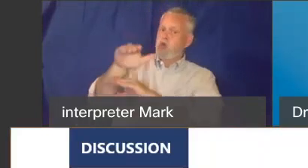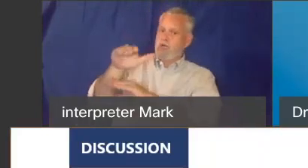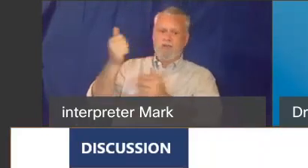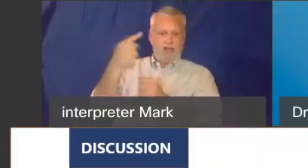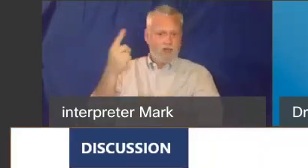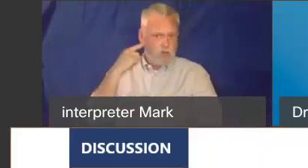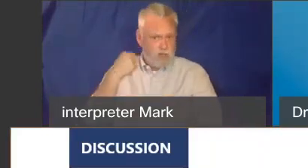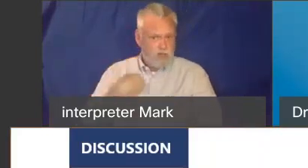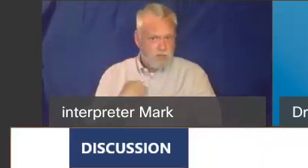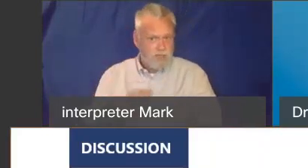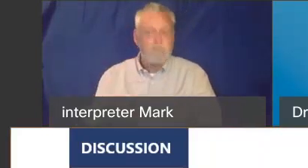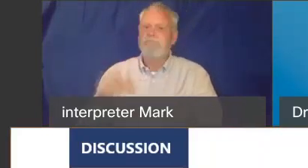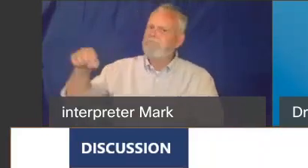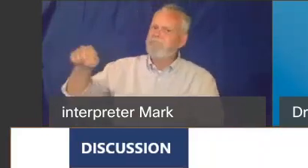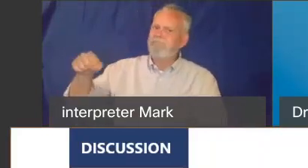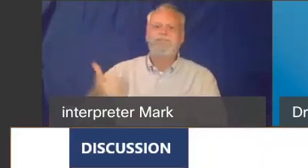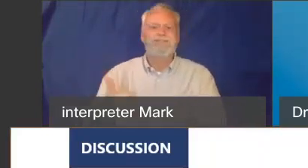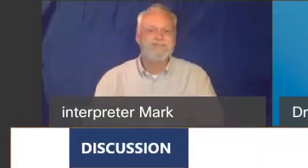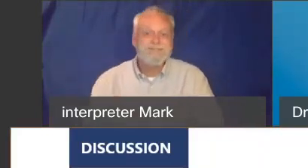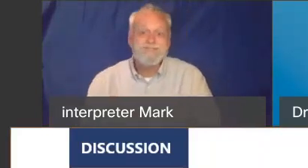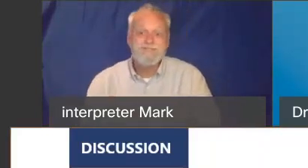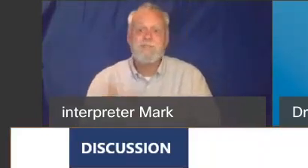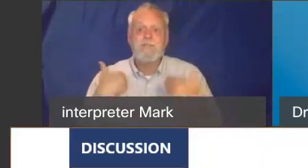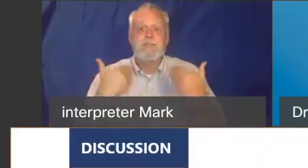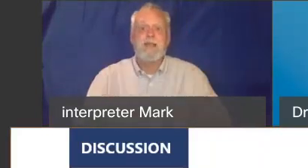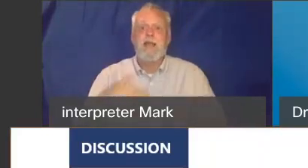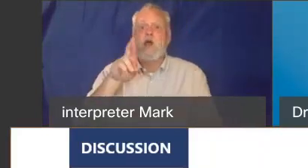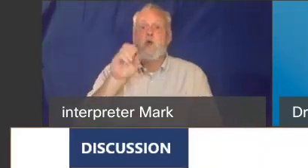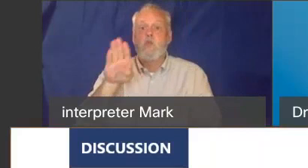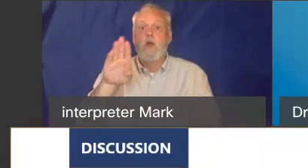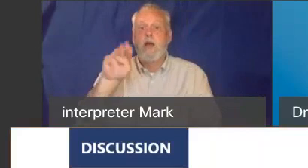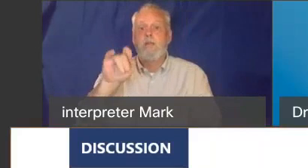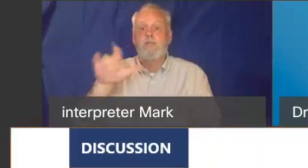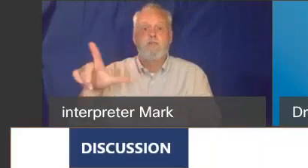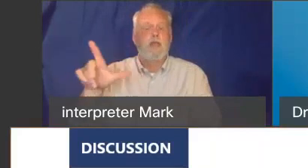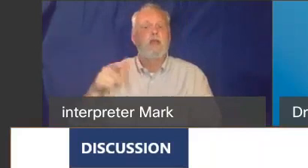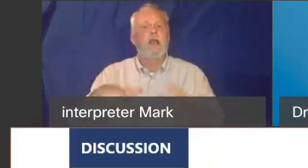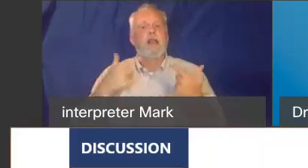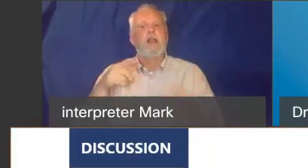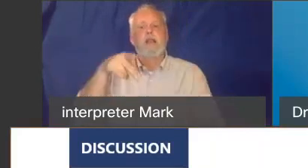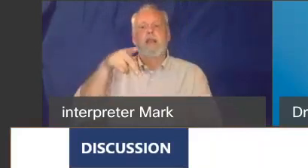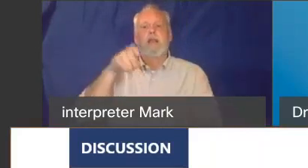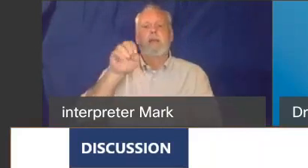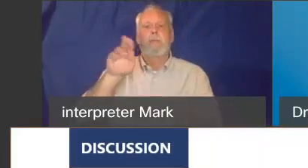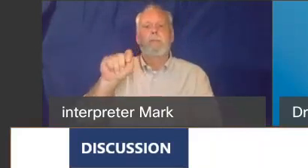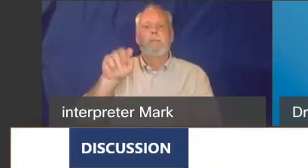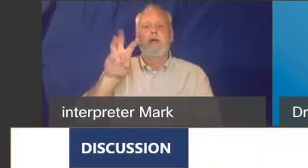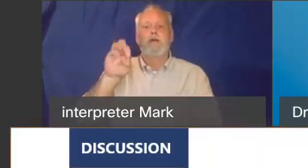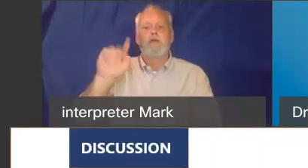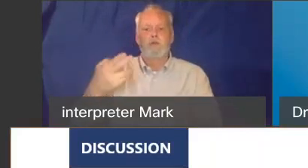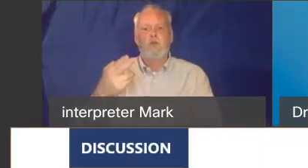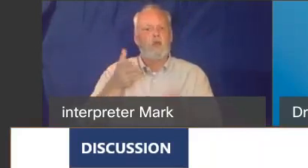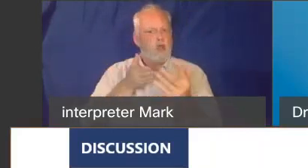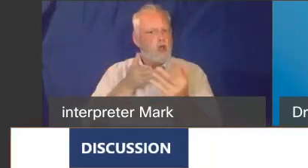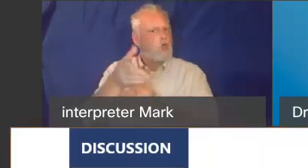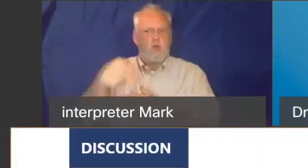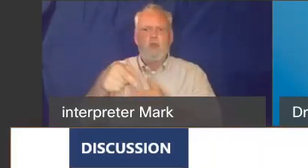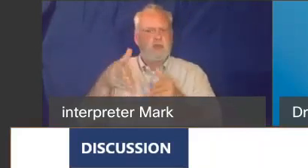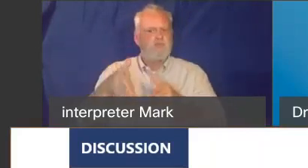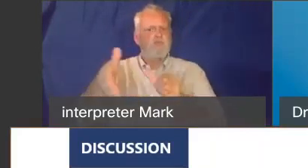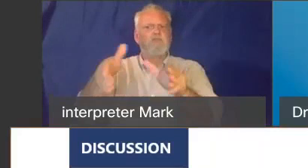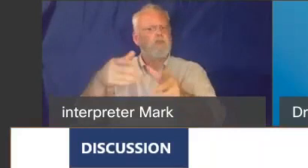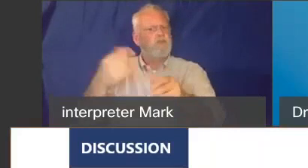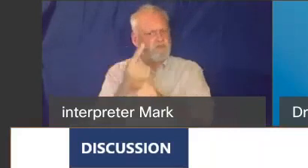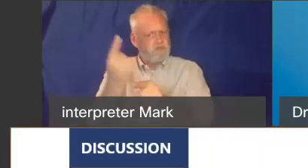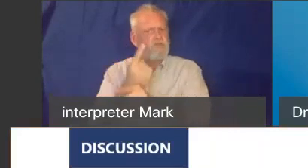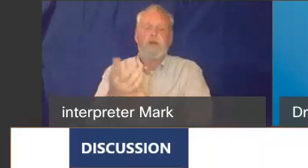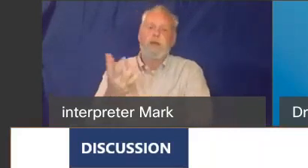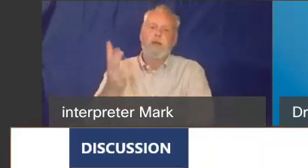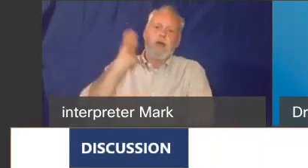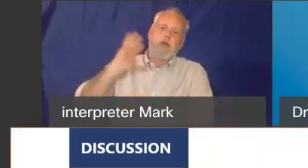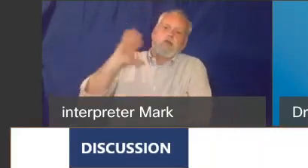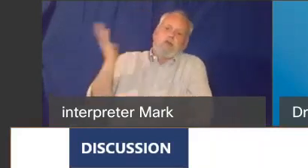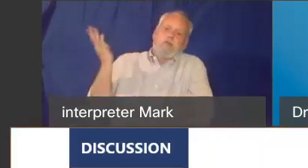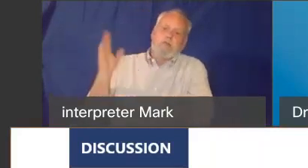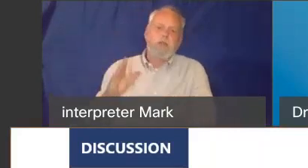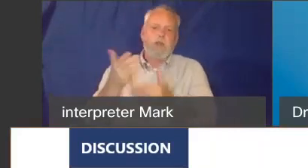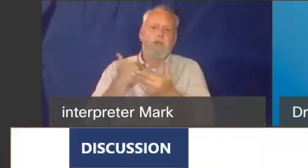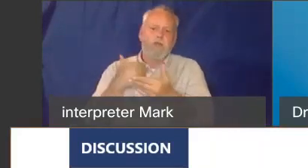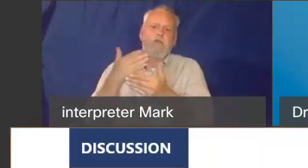Great Thank you. My name's Rob. Mandel. I live up in pet worth in D. C. and travel through this corridor pretty regularly. At least I used to before times.